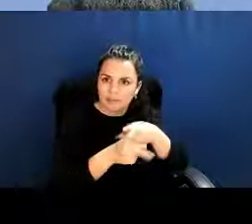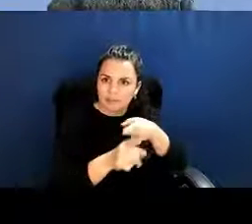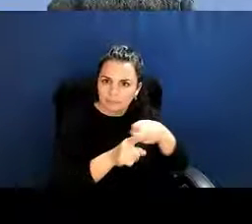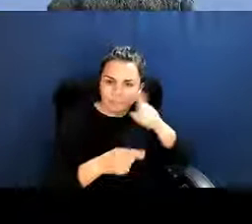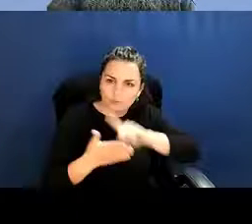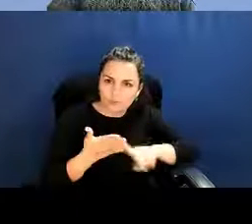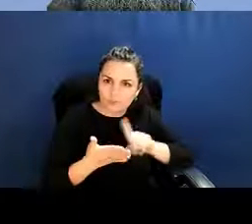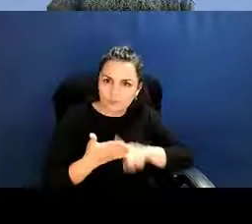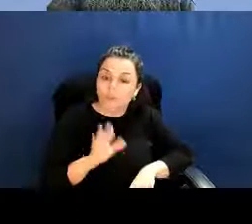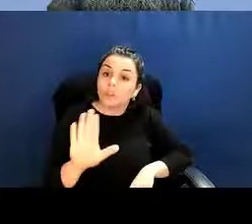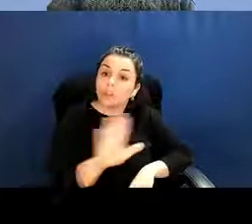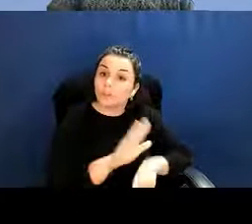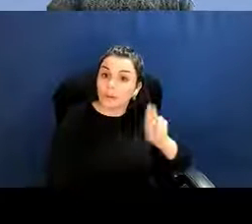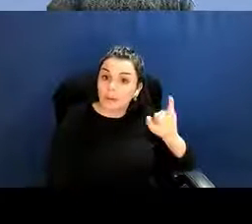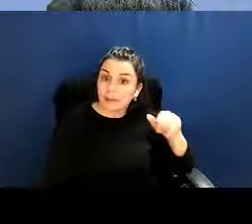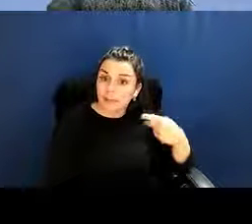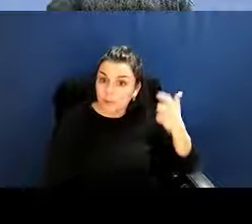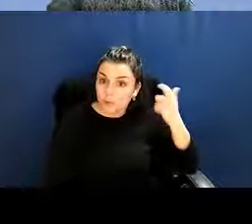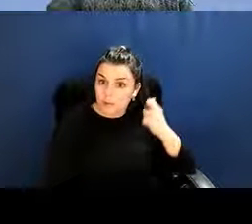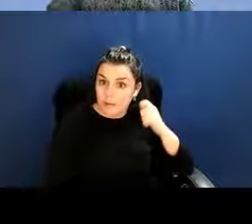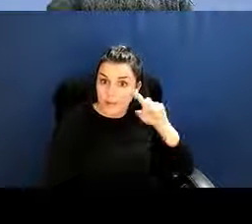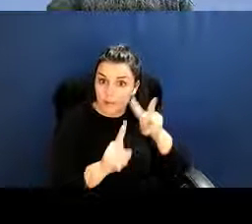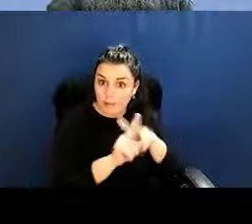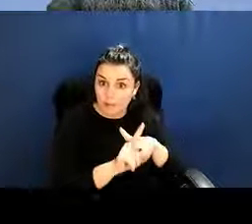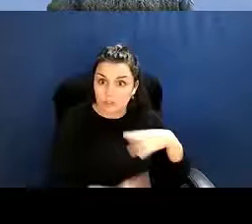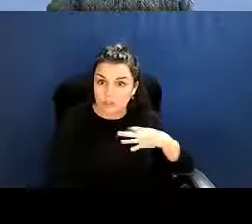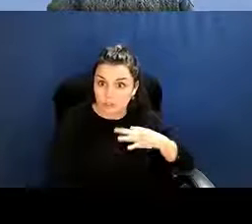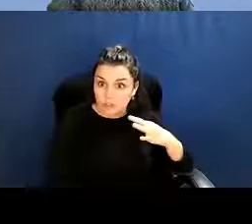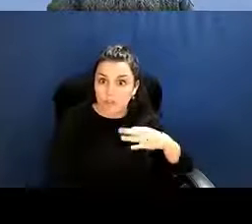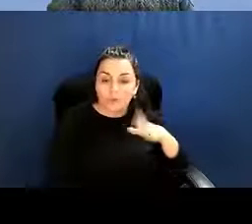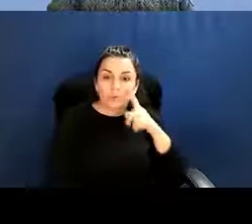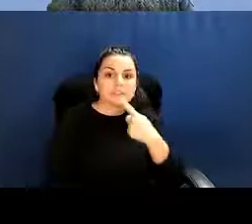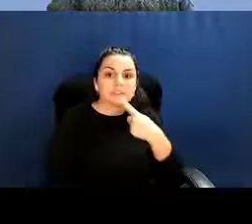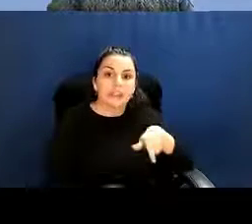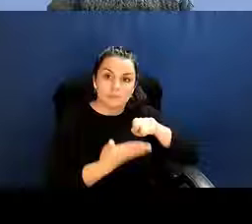then you check yes to research involving human specimens or data,